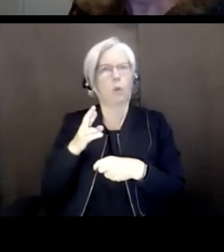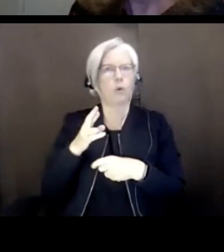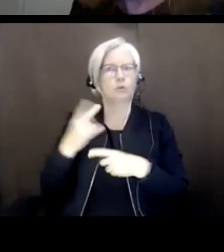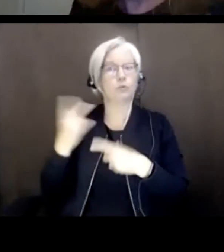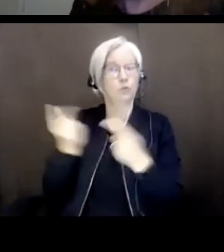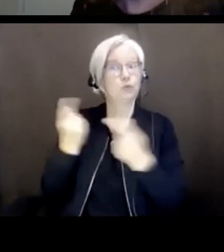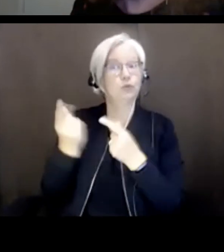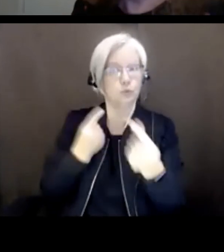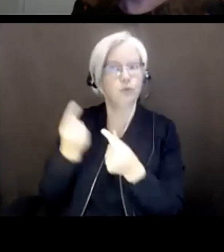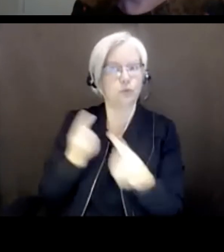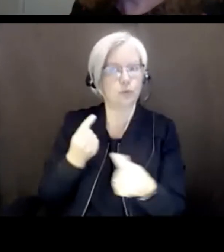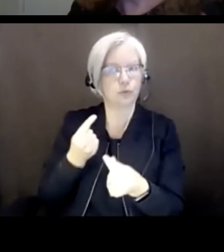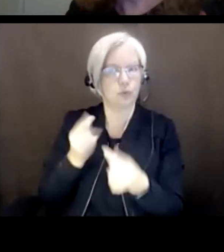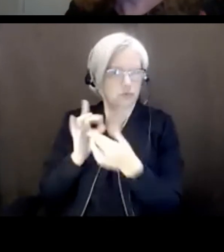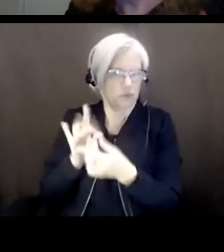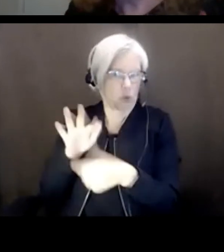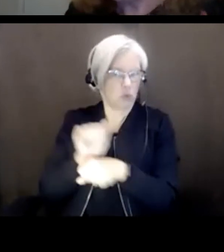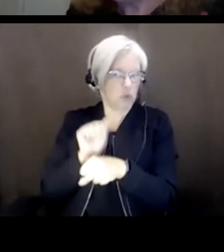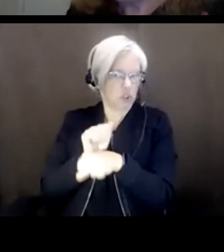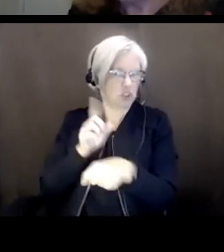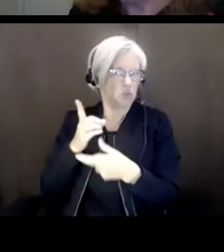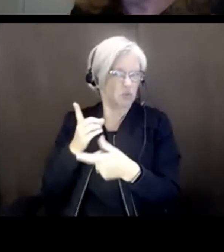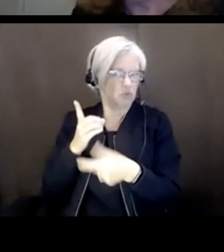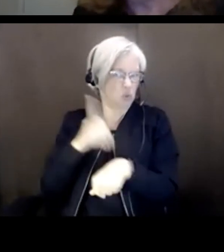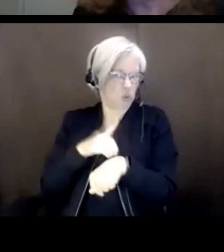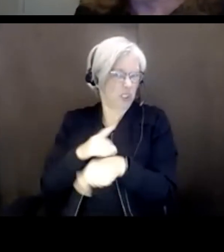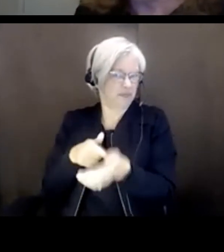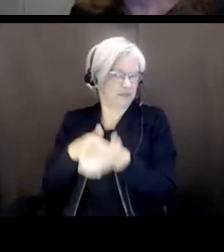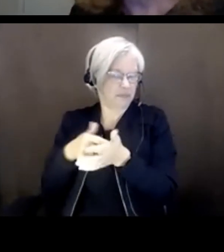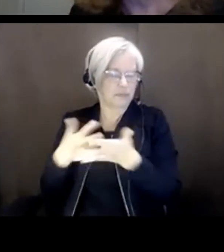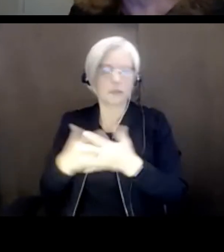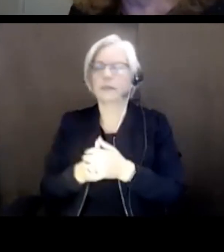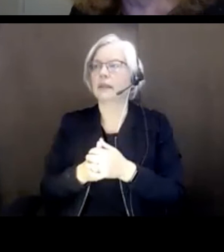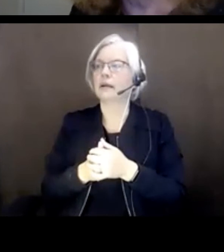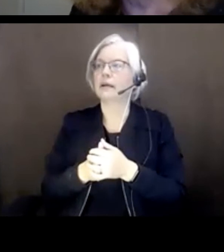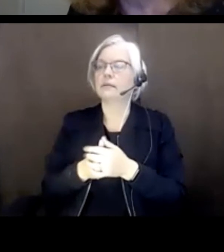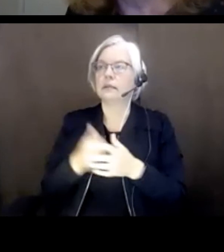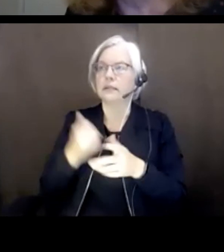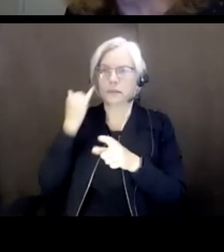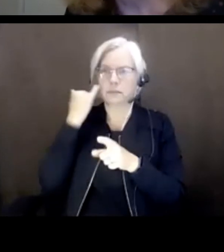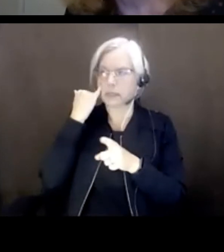YOU DON'T WANT A LACK OF ACCOMMODATIONS TO HAVE A NEGATIVE